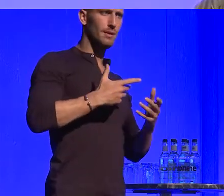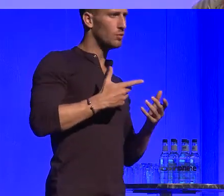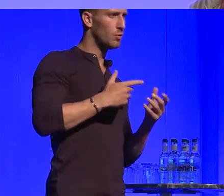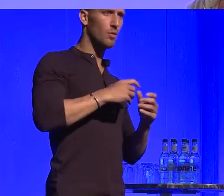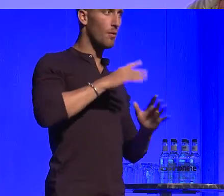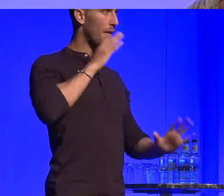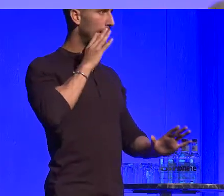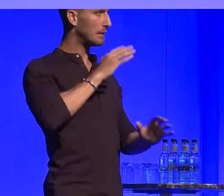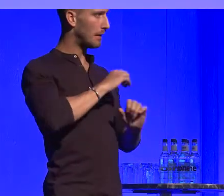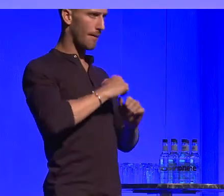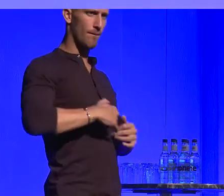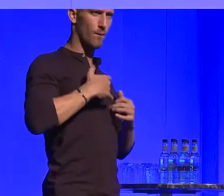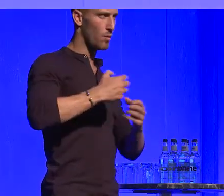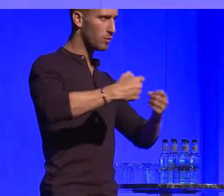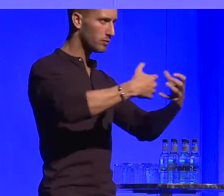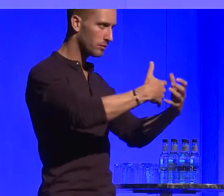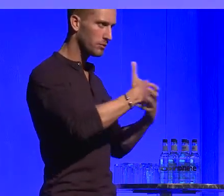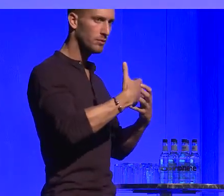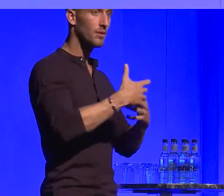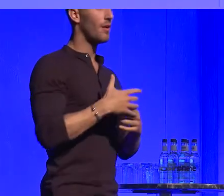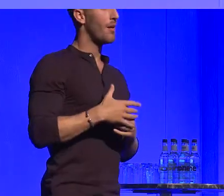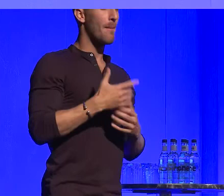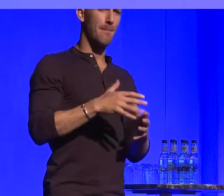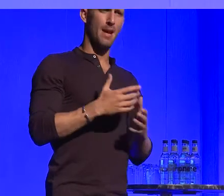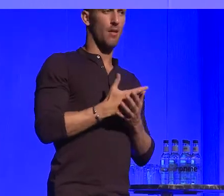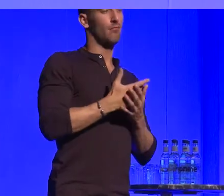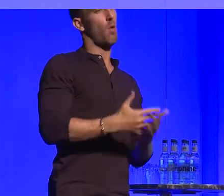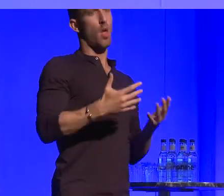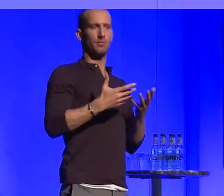There have also been discussions going on today in Alder Hey with a group of children,